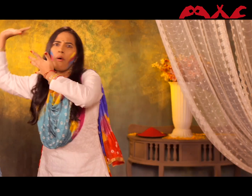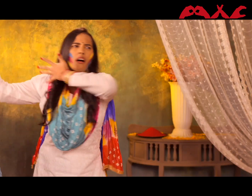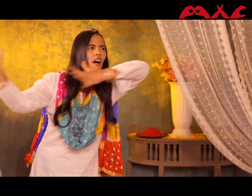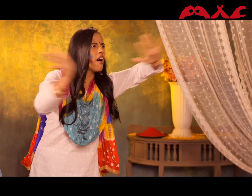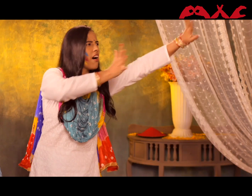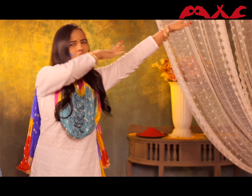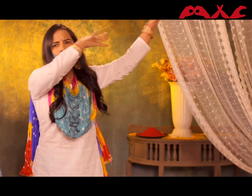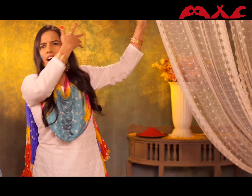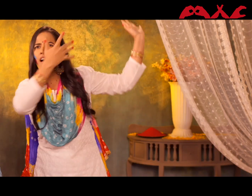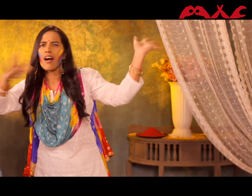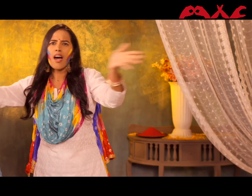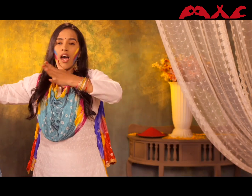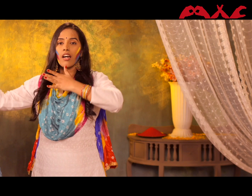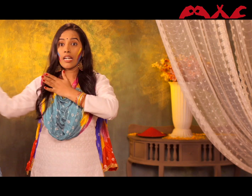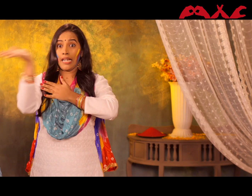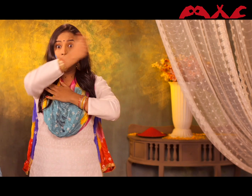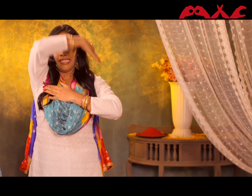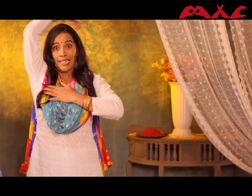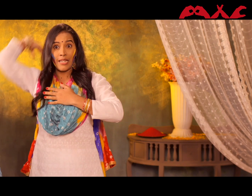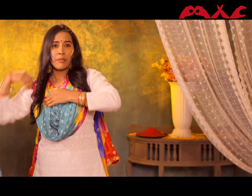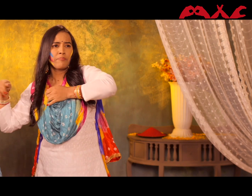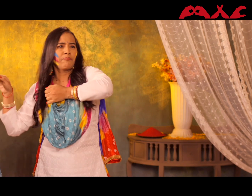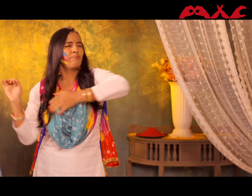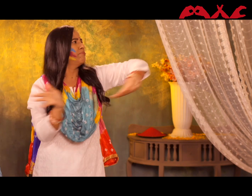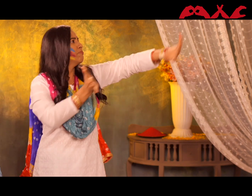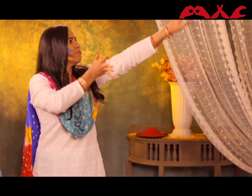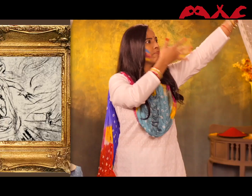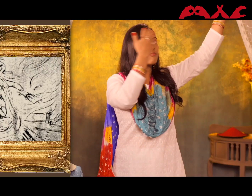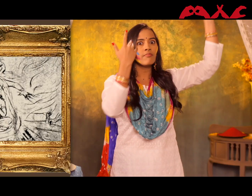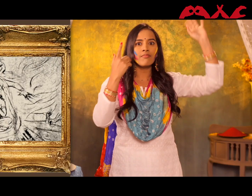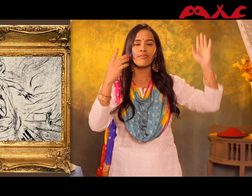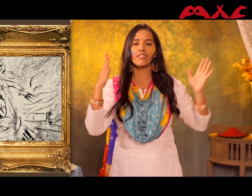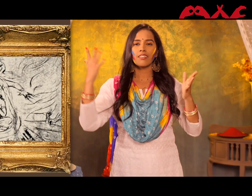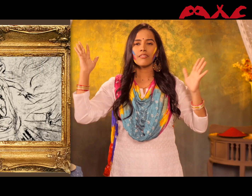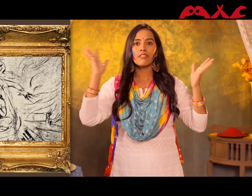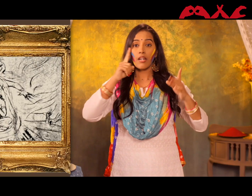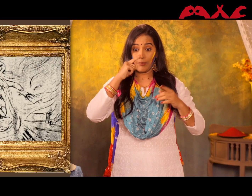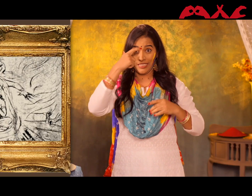As the fire roared, strong winds started blowing, and the garment flew away.